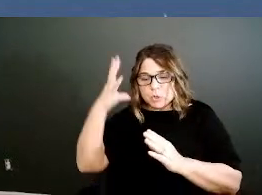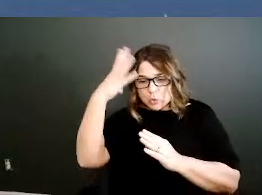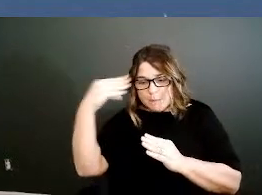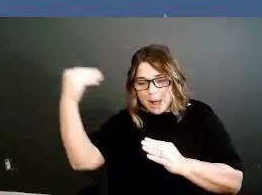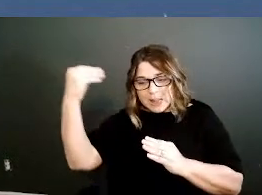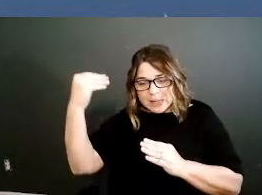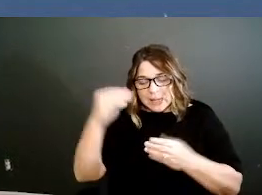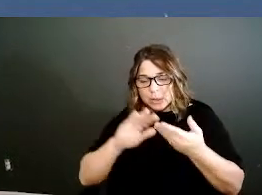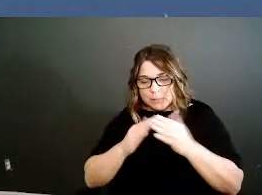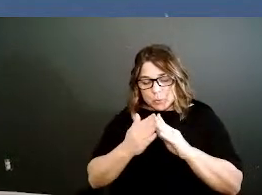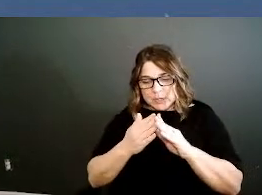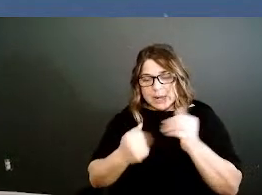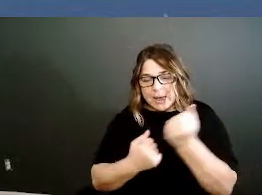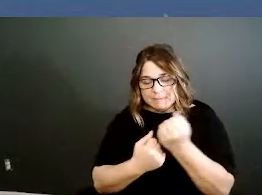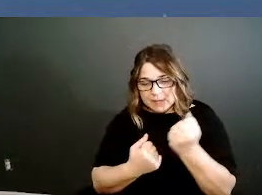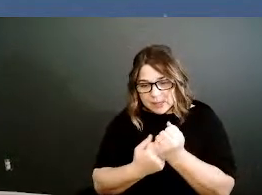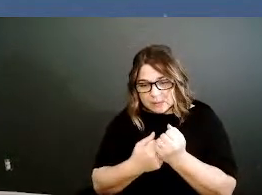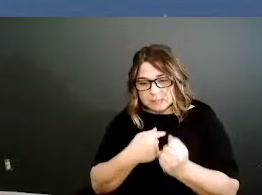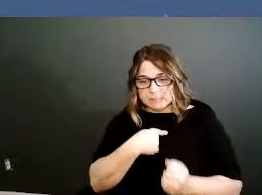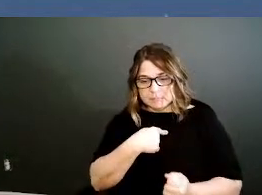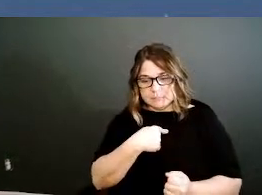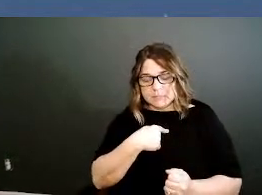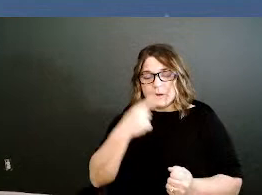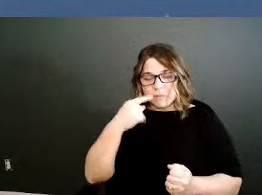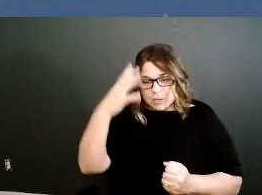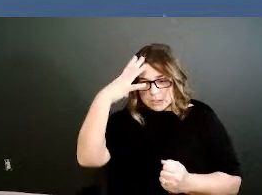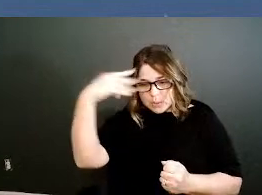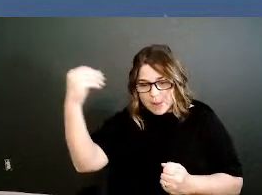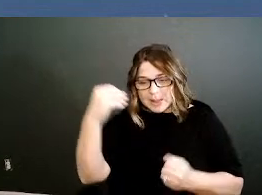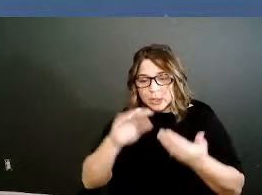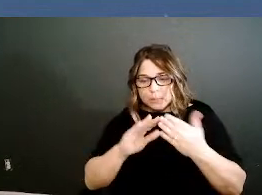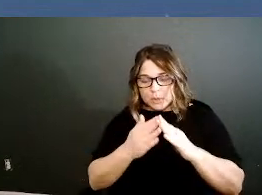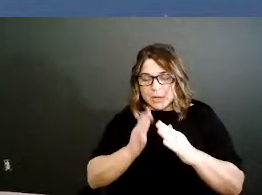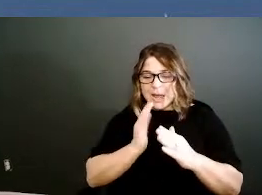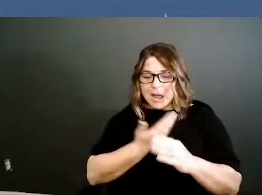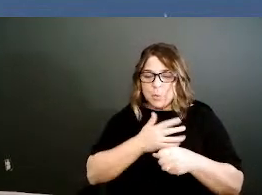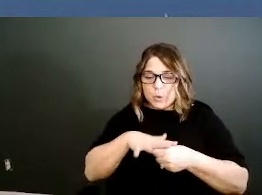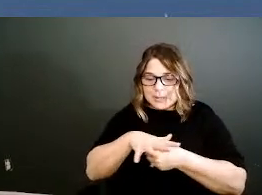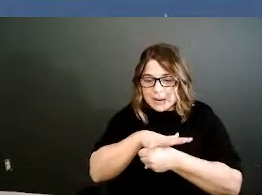WE NEED TO BE INCLUDED IN THE BUDGET AS